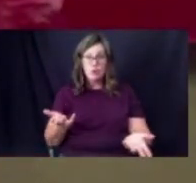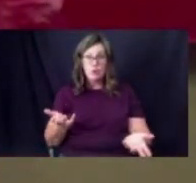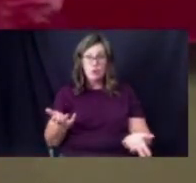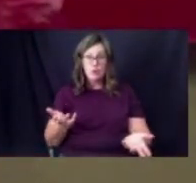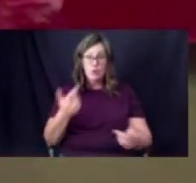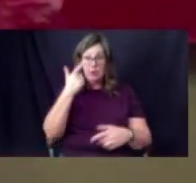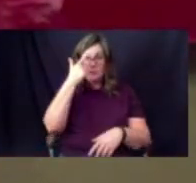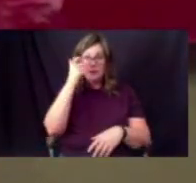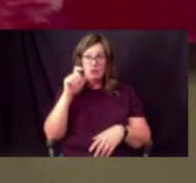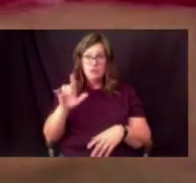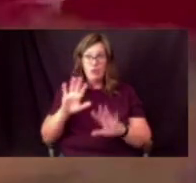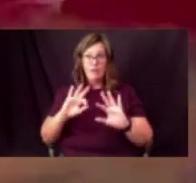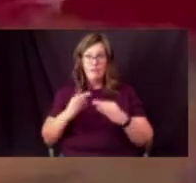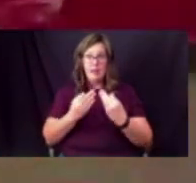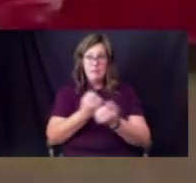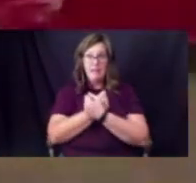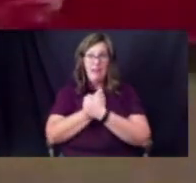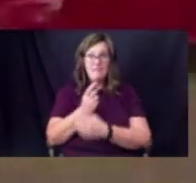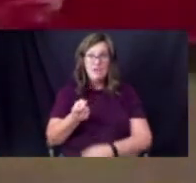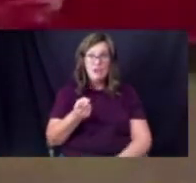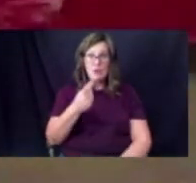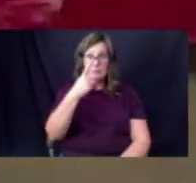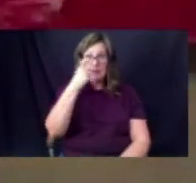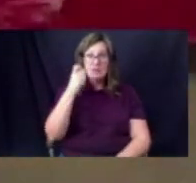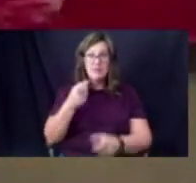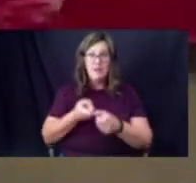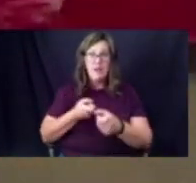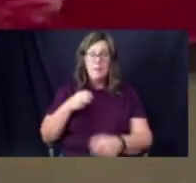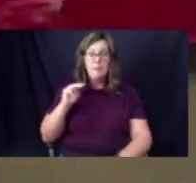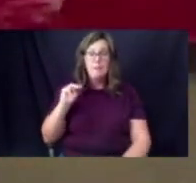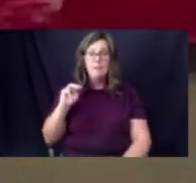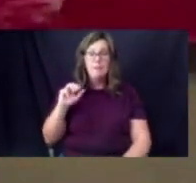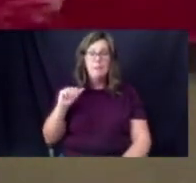family loves you because they're familiar and i think well yes they are from manila so thank you